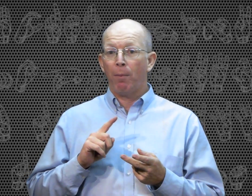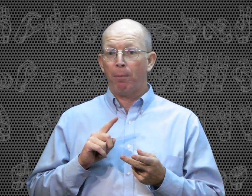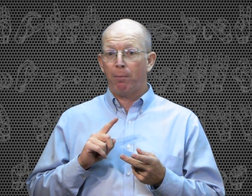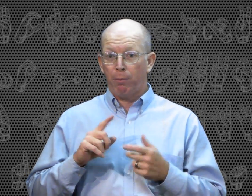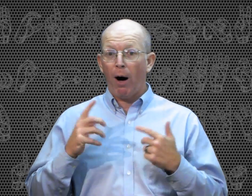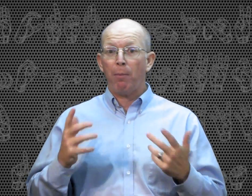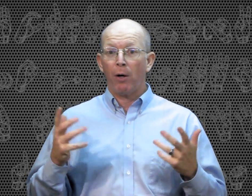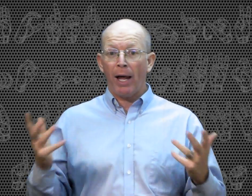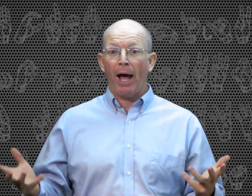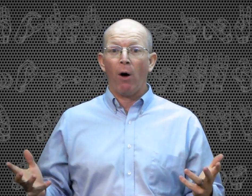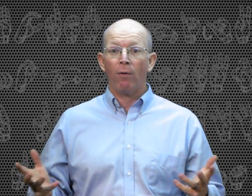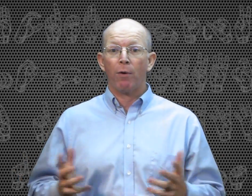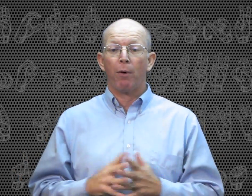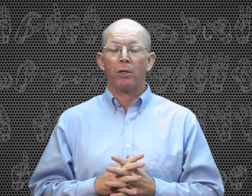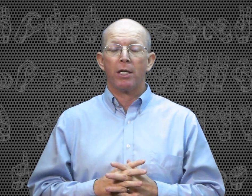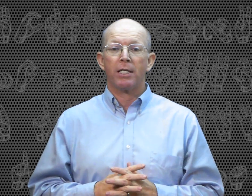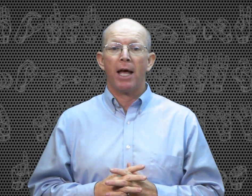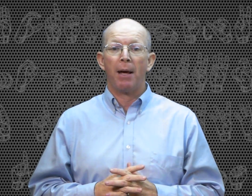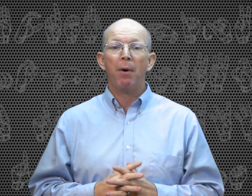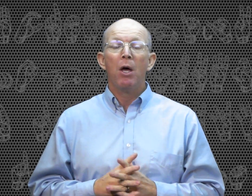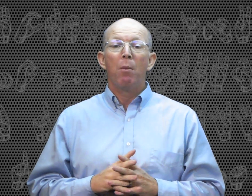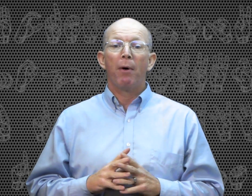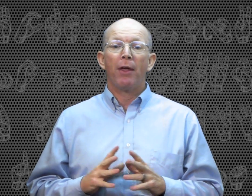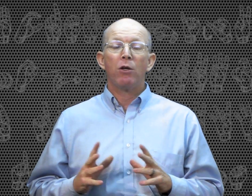of a proper noun, of the person’s name.